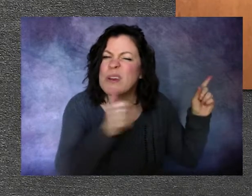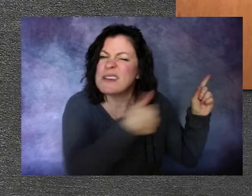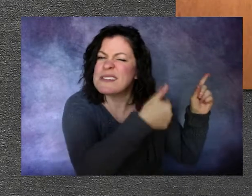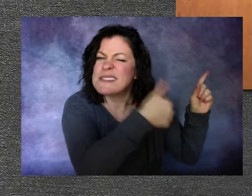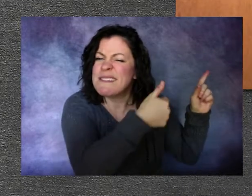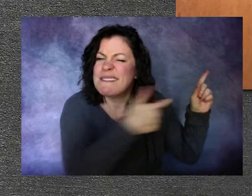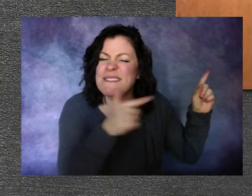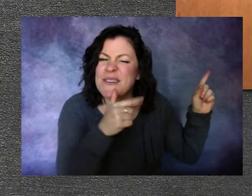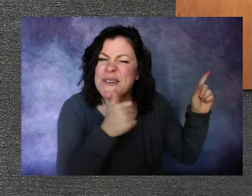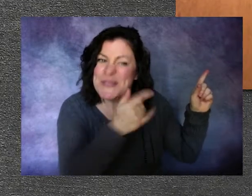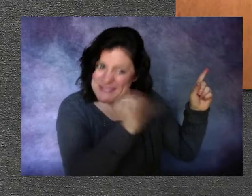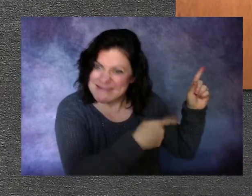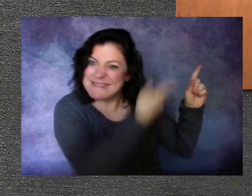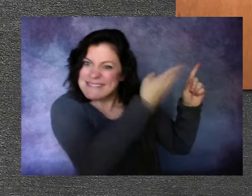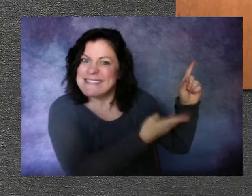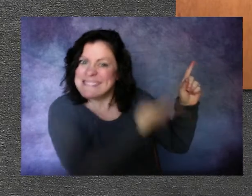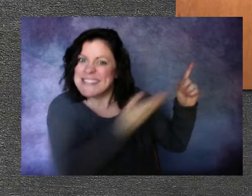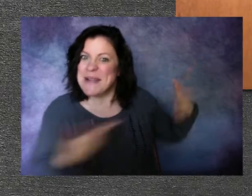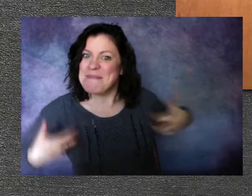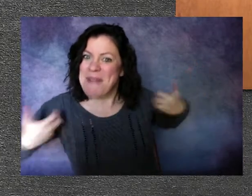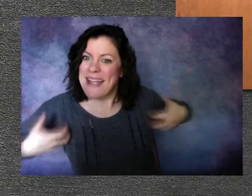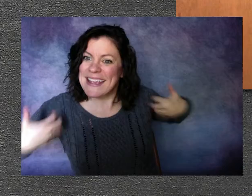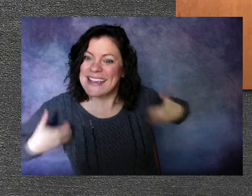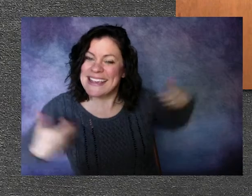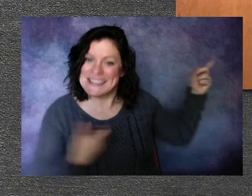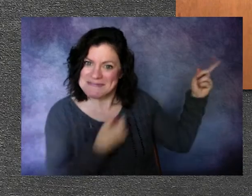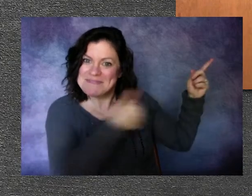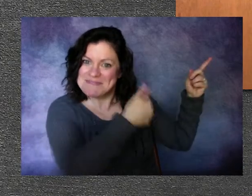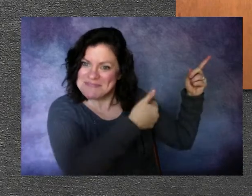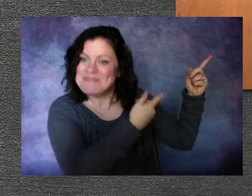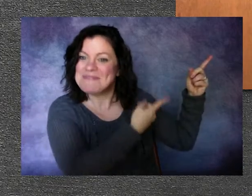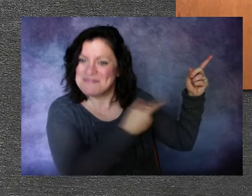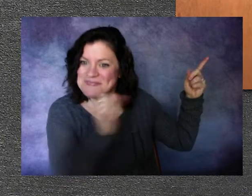Well, take a look, take a look. This is Curious George.